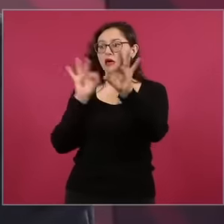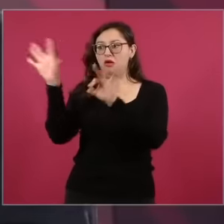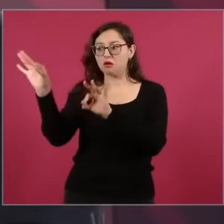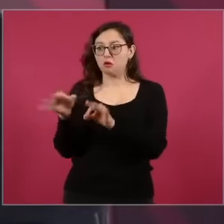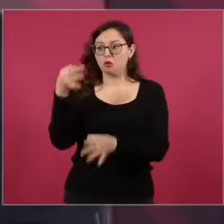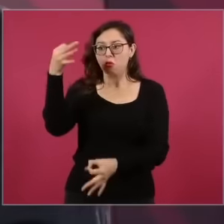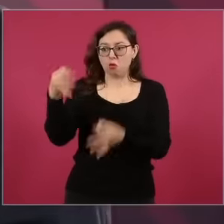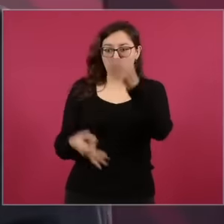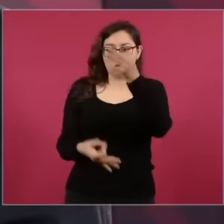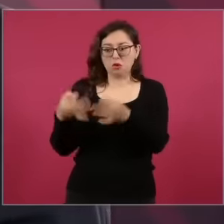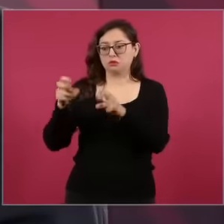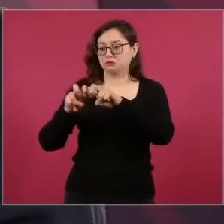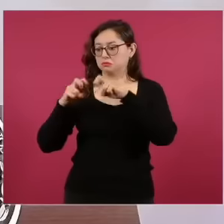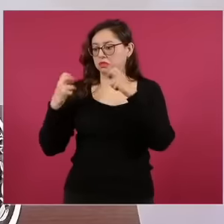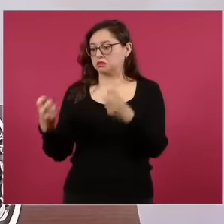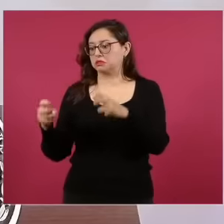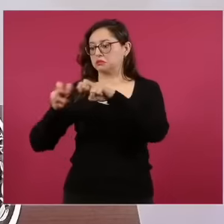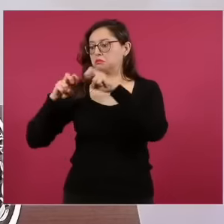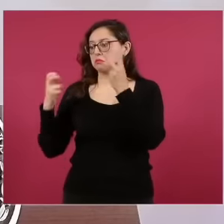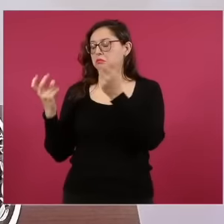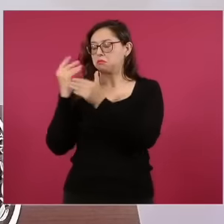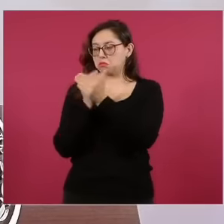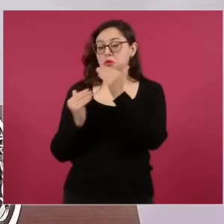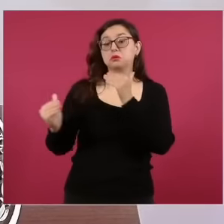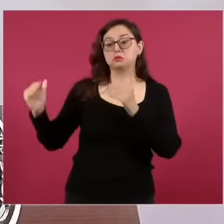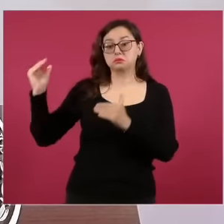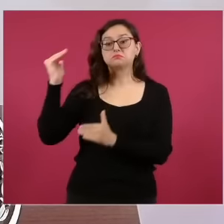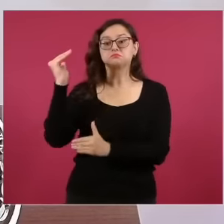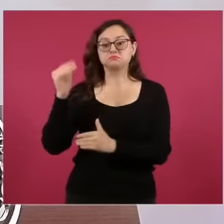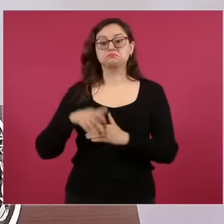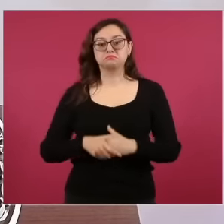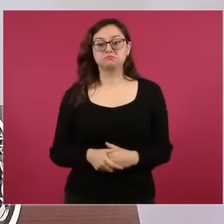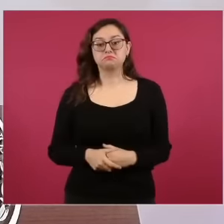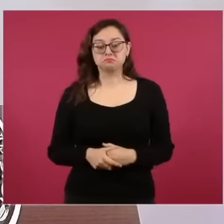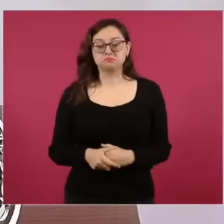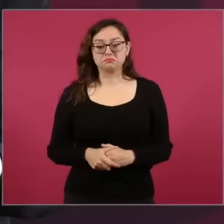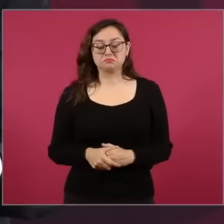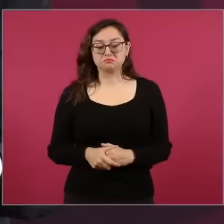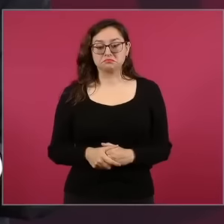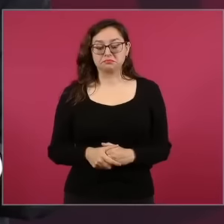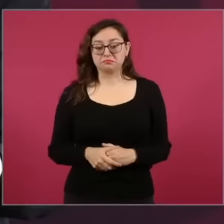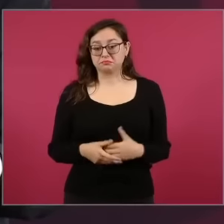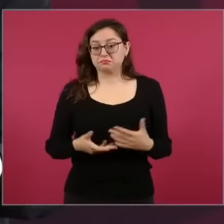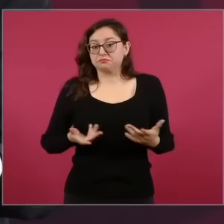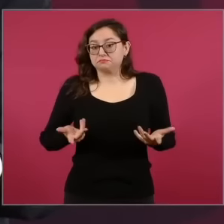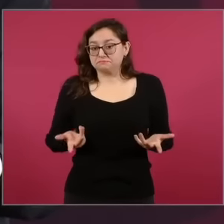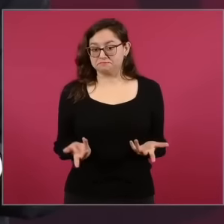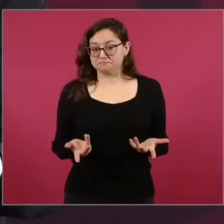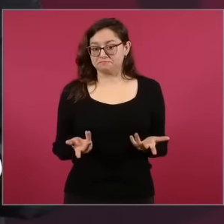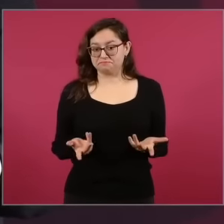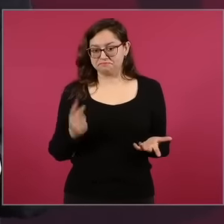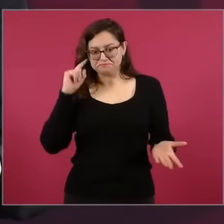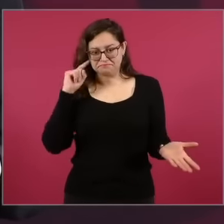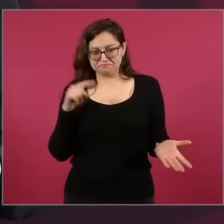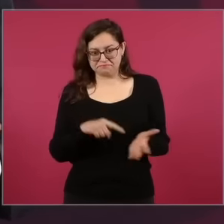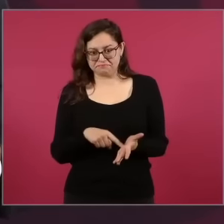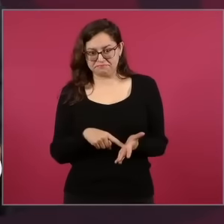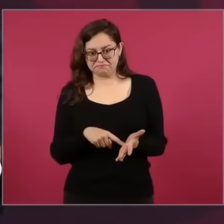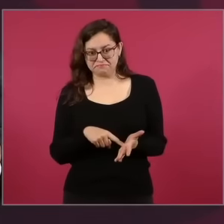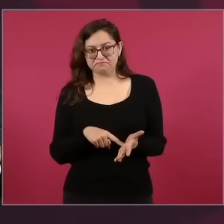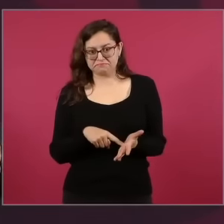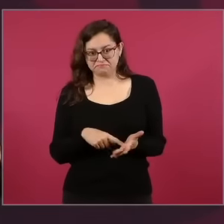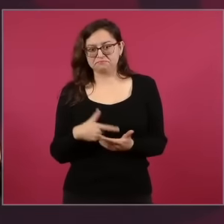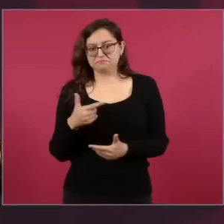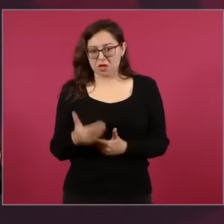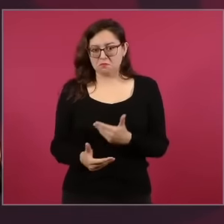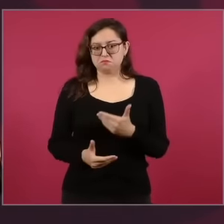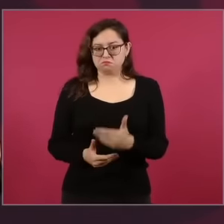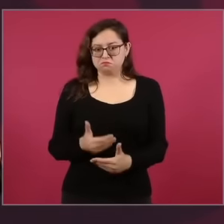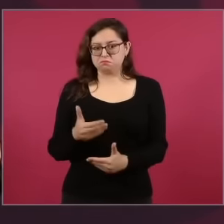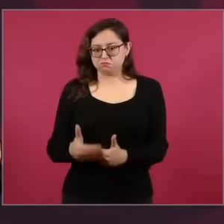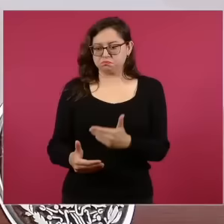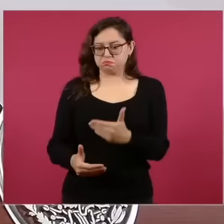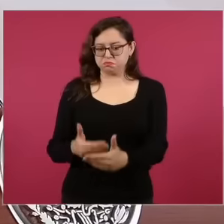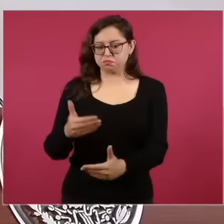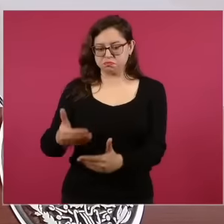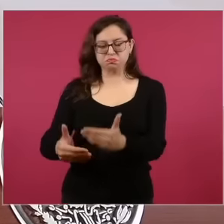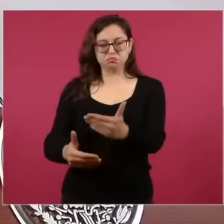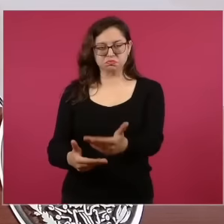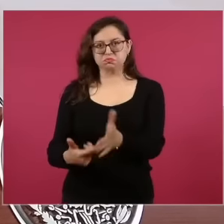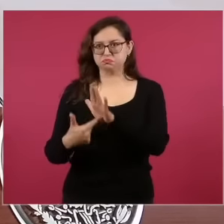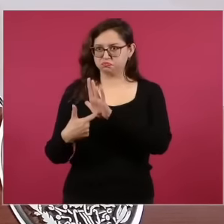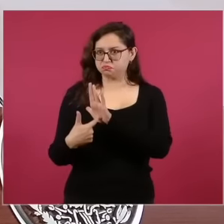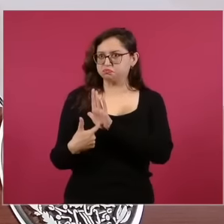the magistrates, the ministers. I believe that we are going to advance in Mexico and we are going to set an example to the